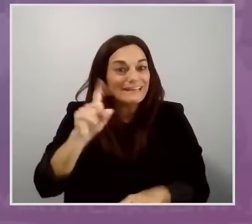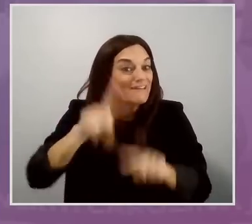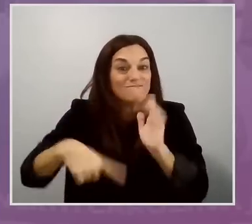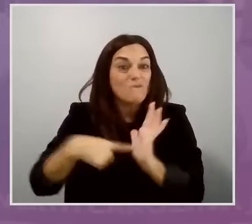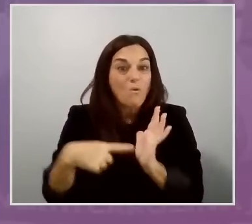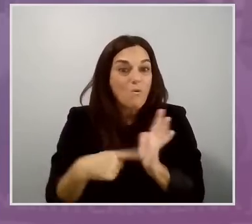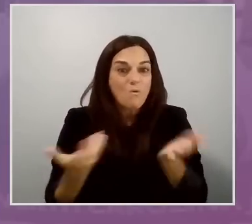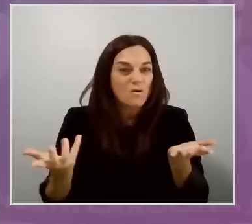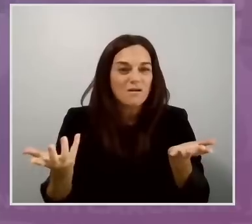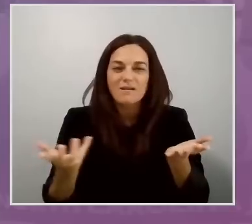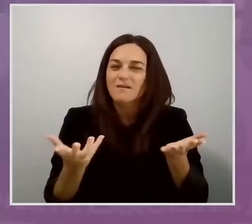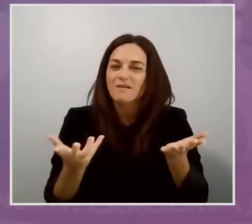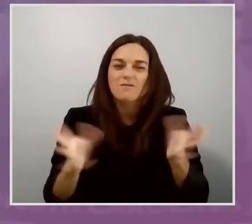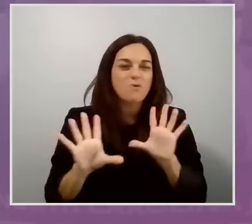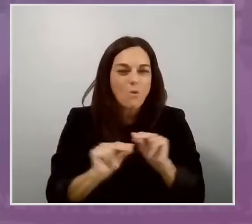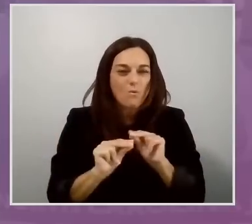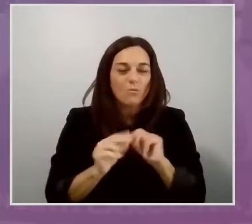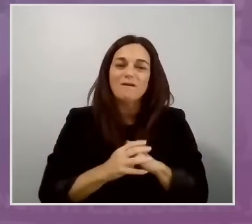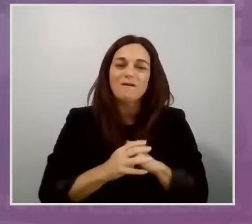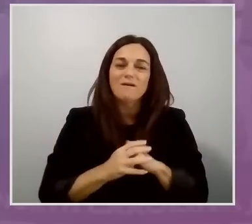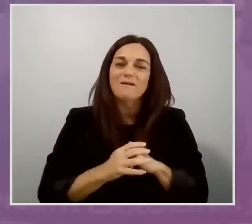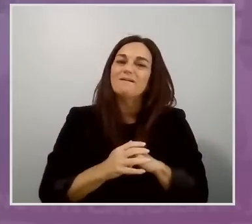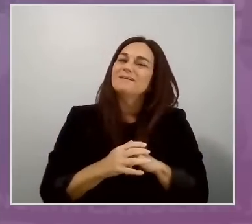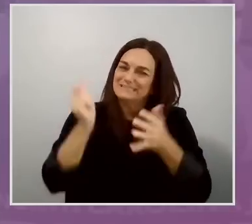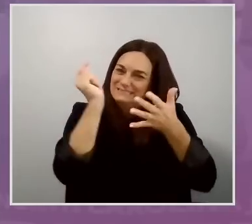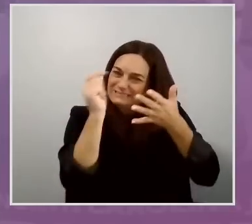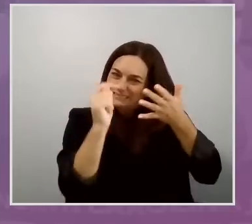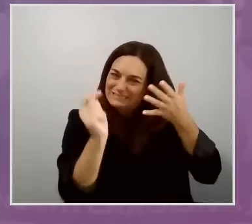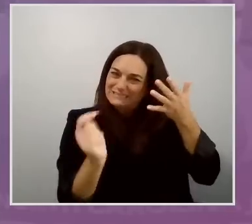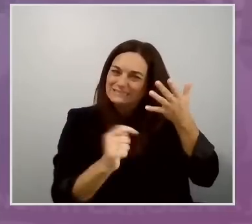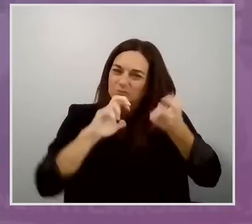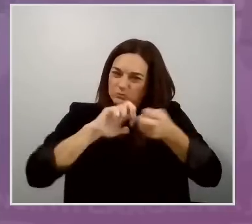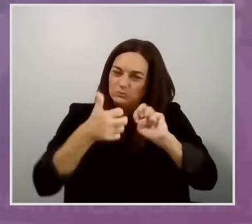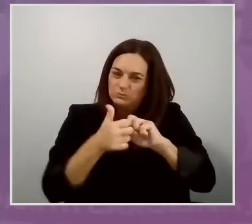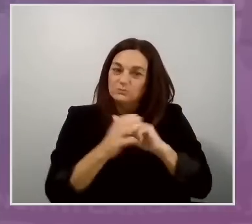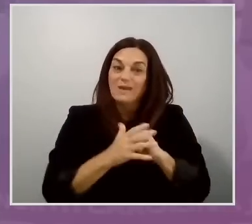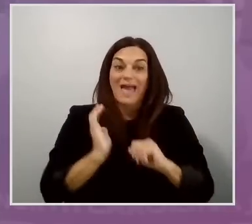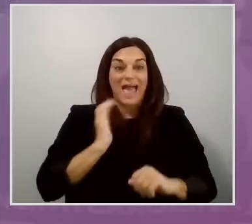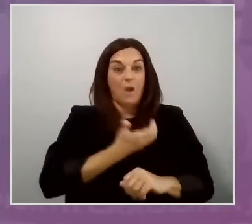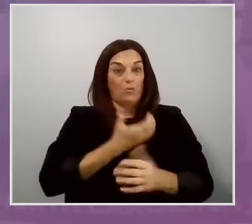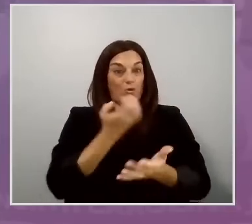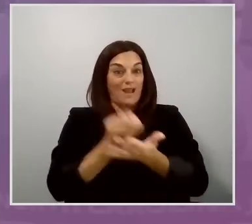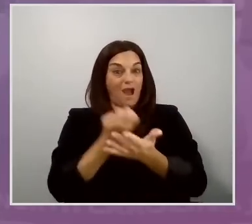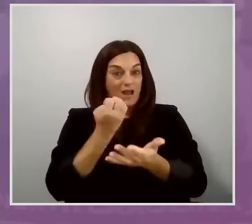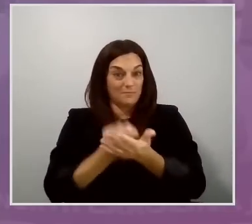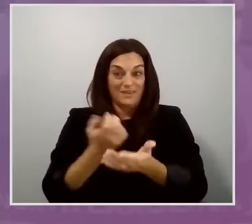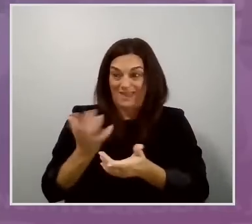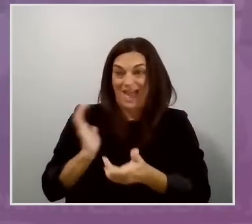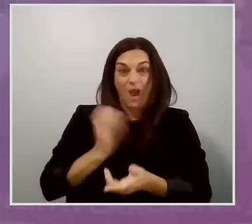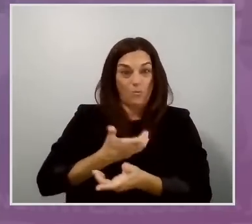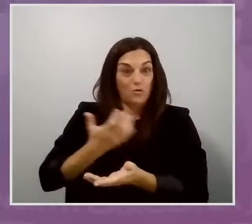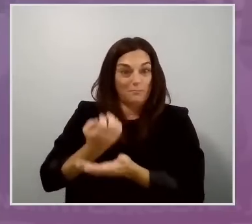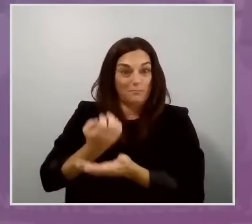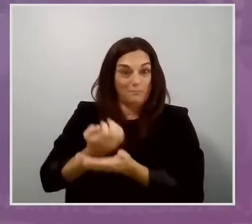BANKRUPT BECAUSE THEY NEED TO PAY FOR HEALTH CARE AND THEY